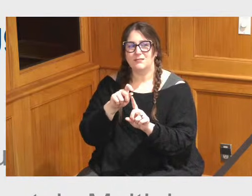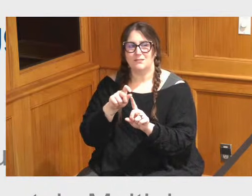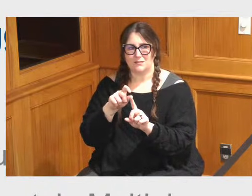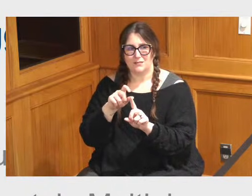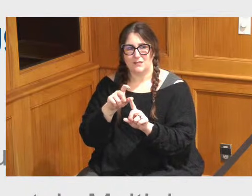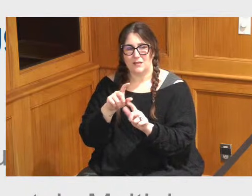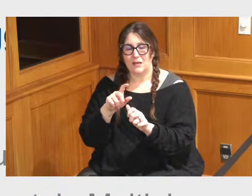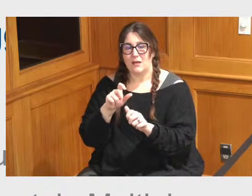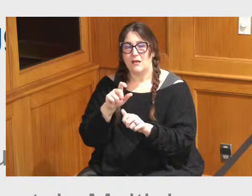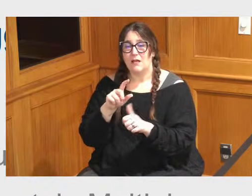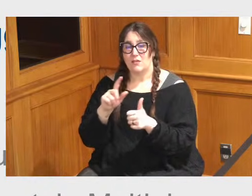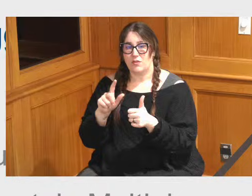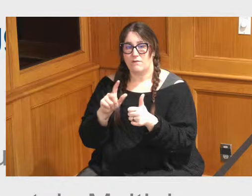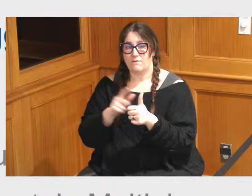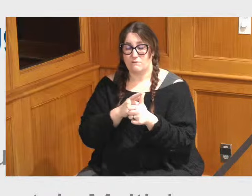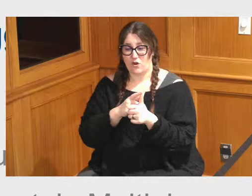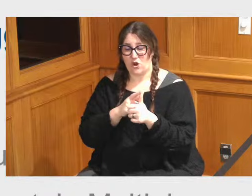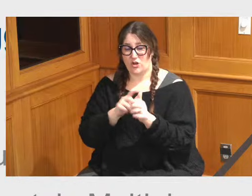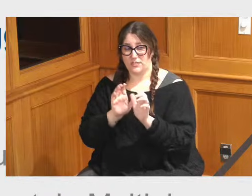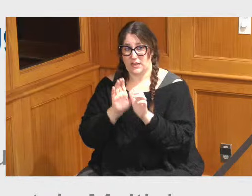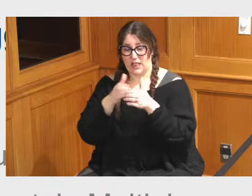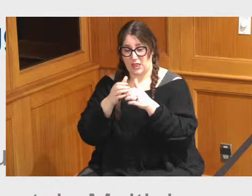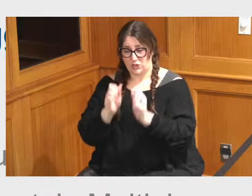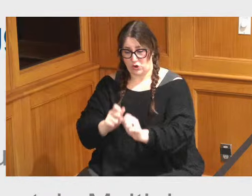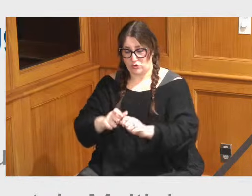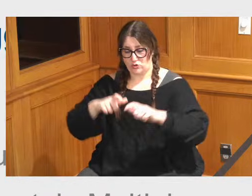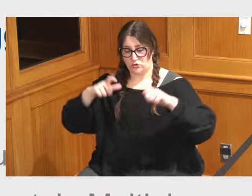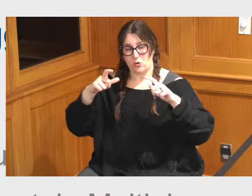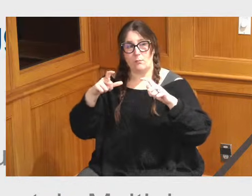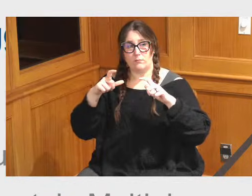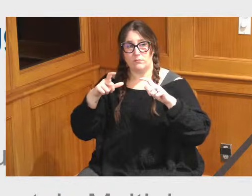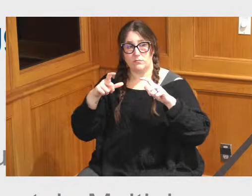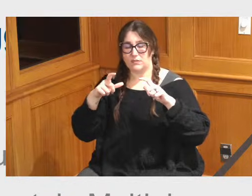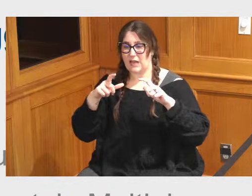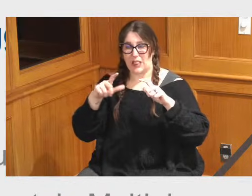initial cluster that I zoomed in on, and there's another cluster all upstream of this, where